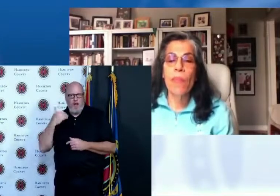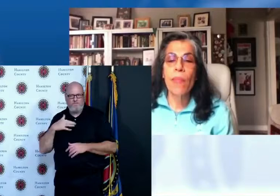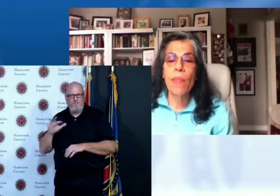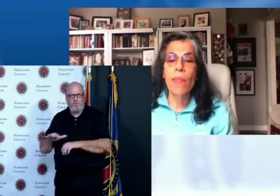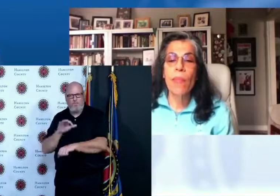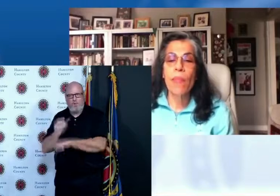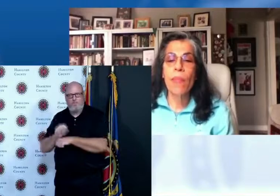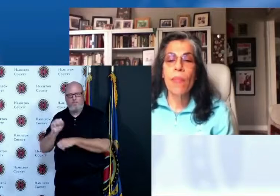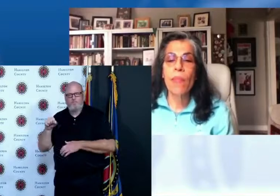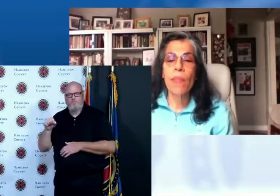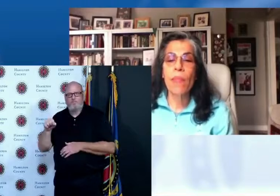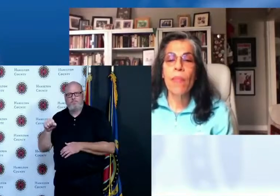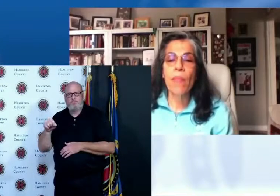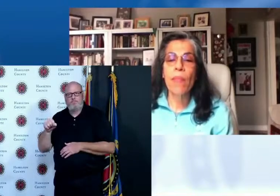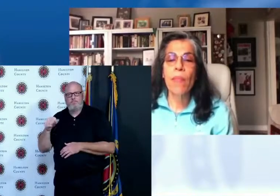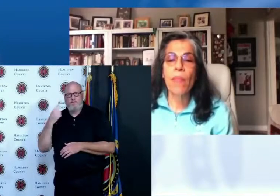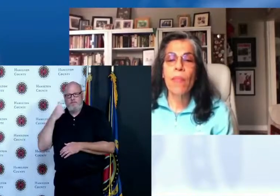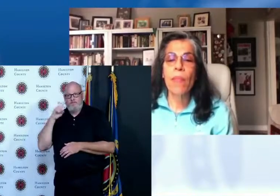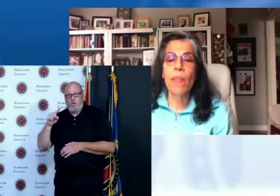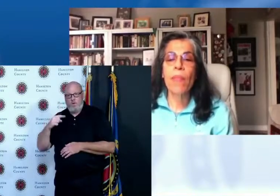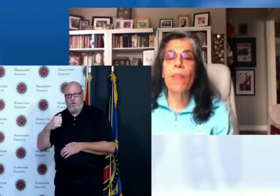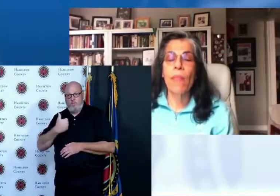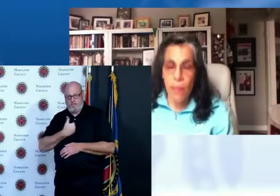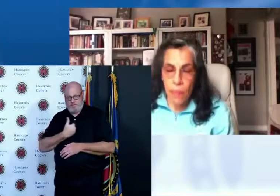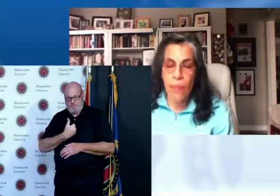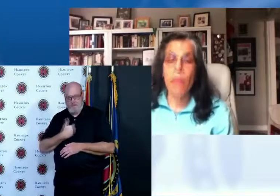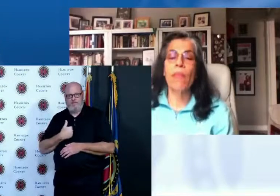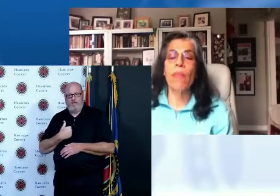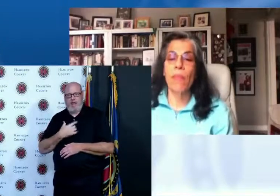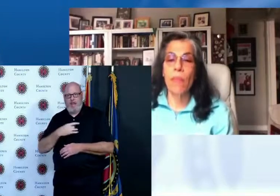and I'd like to have it scheduled in that fashion I think there's still a ton of folks